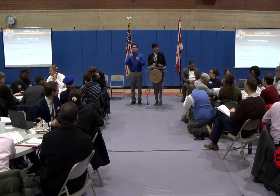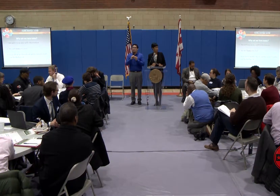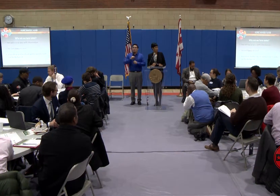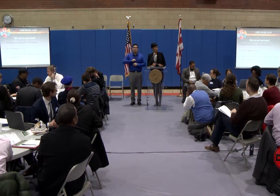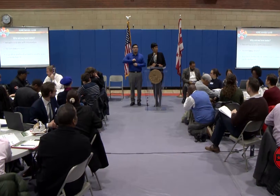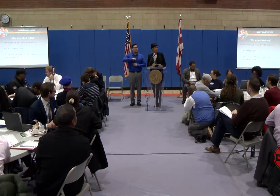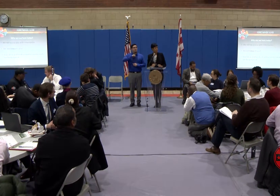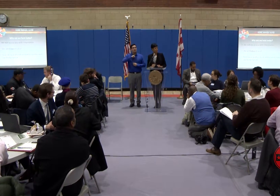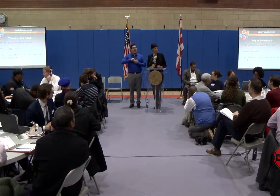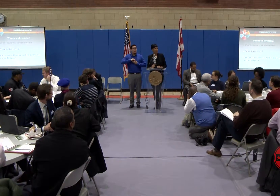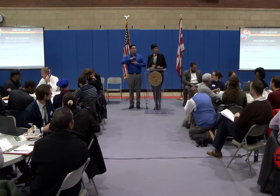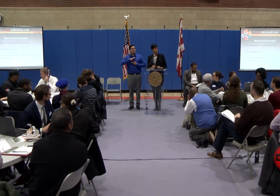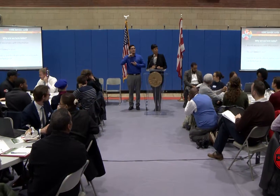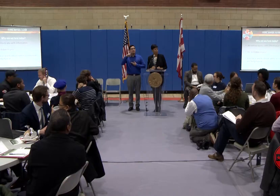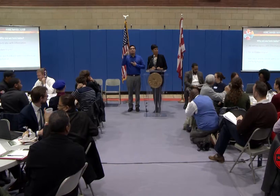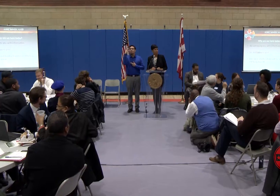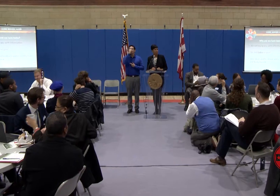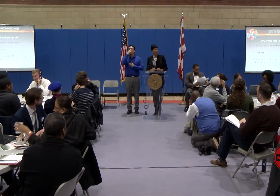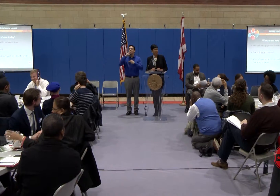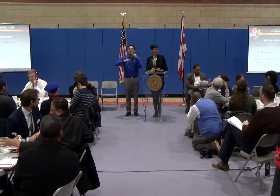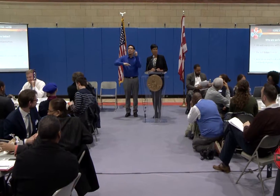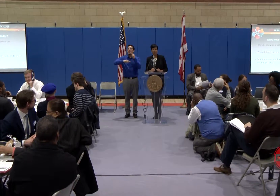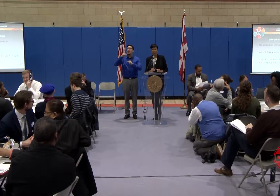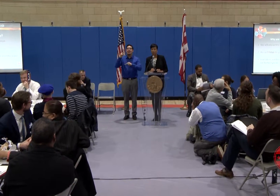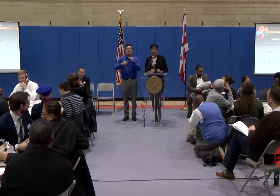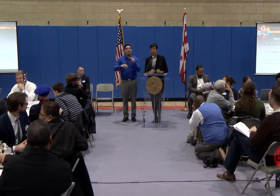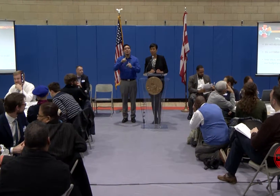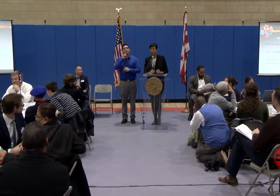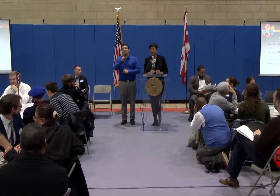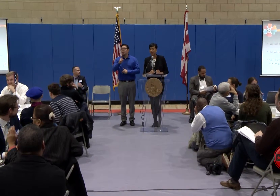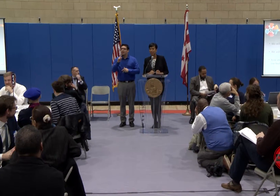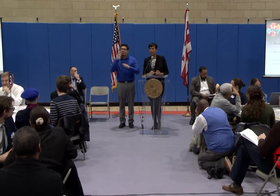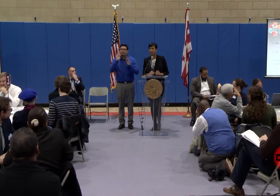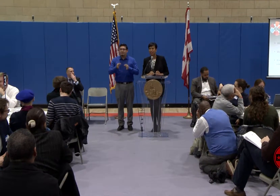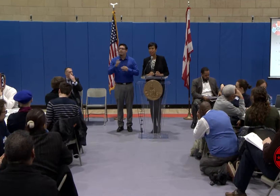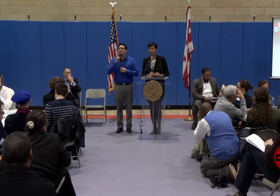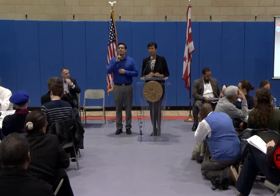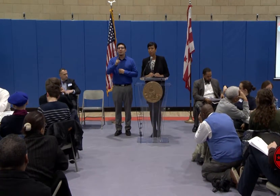BEAUTIFUL BUILDING, BUT CERTAINLY WE'RE GOING TO BE EVEN